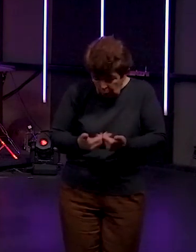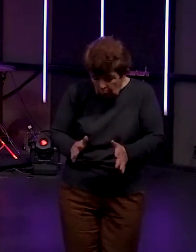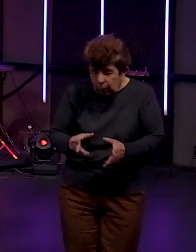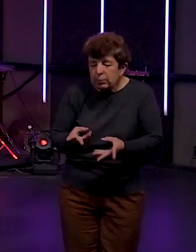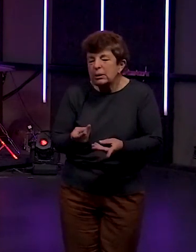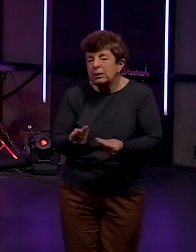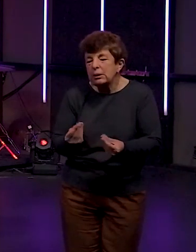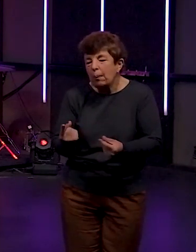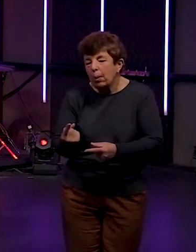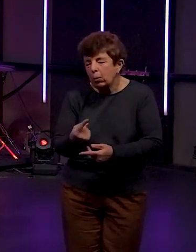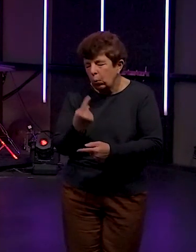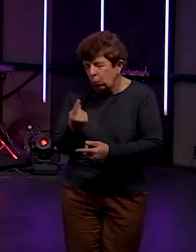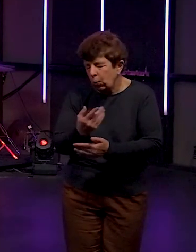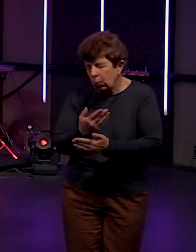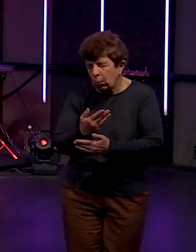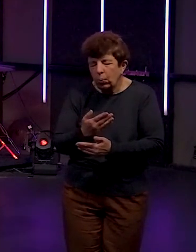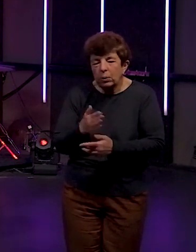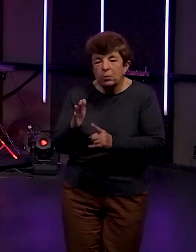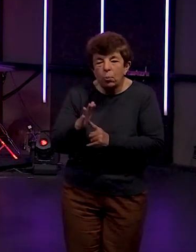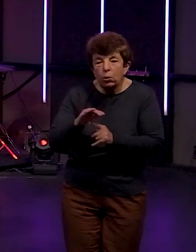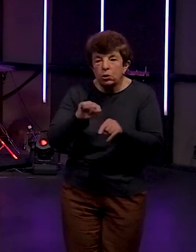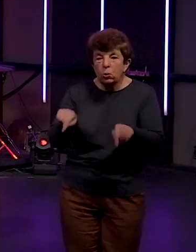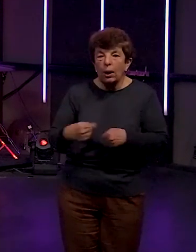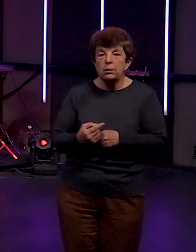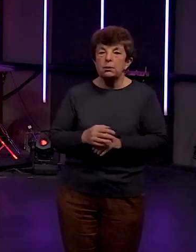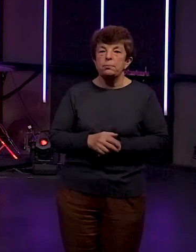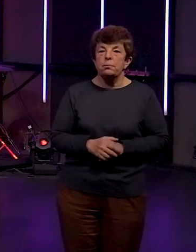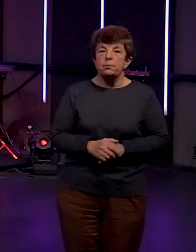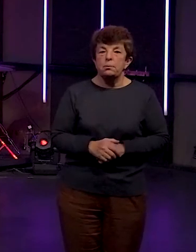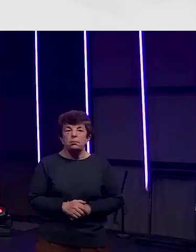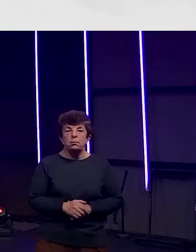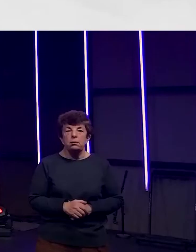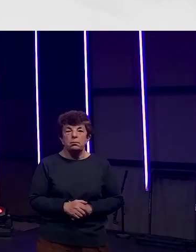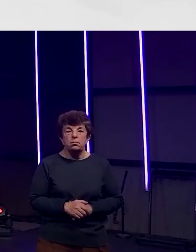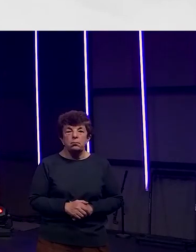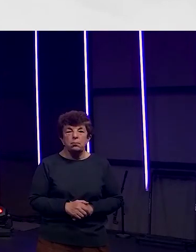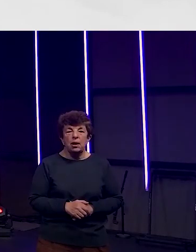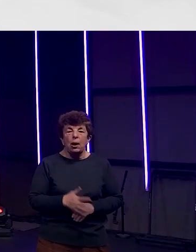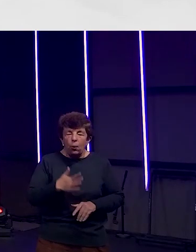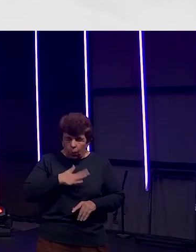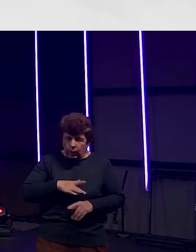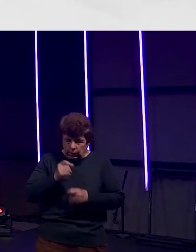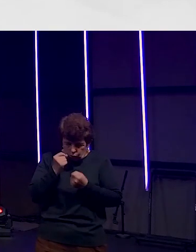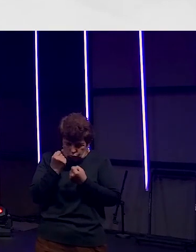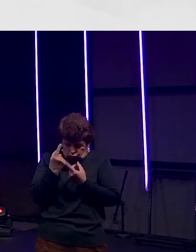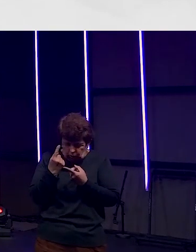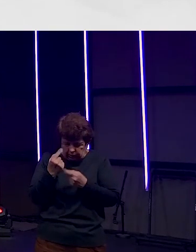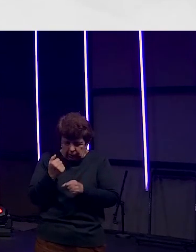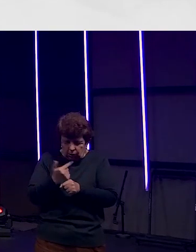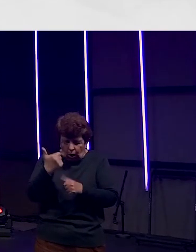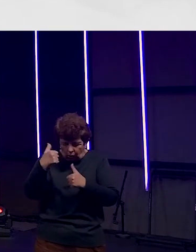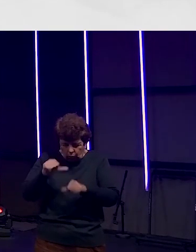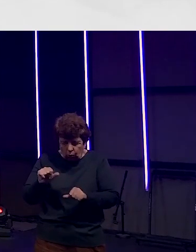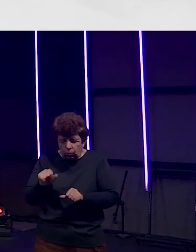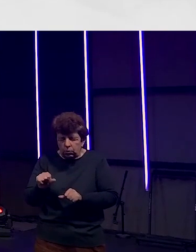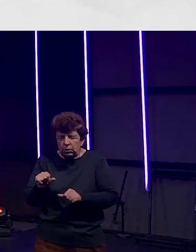who's closely significant to us. We need to recognise that God uses circumstances